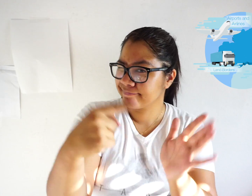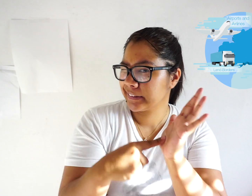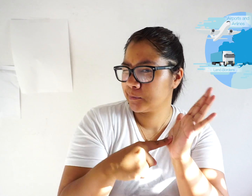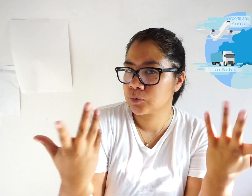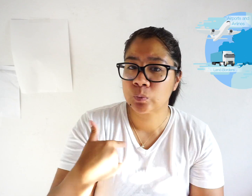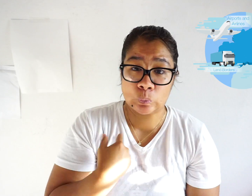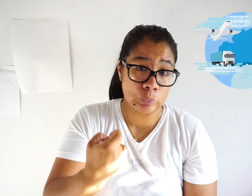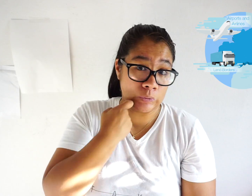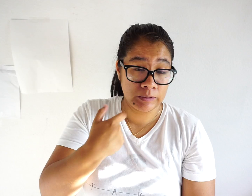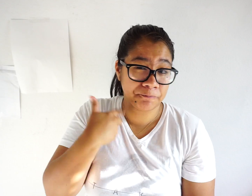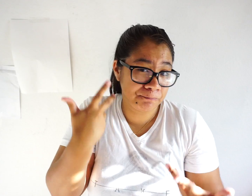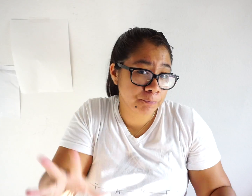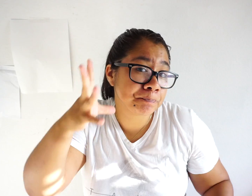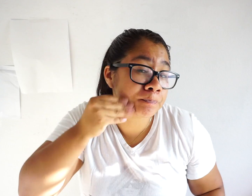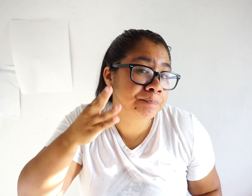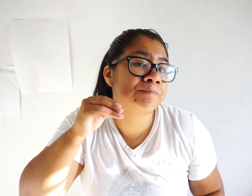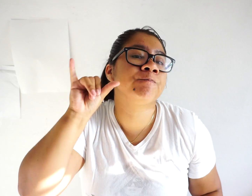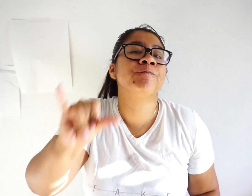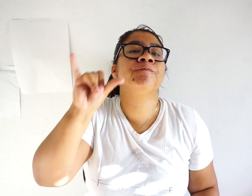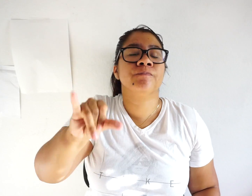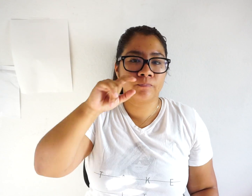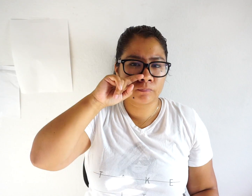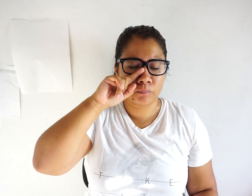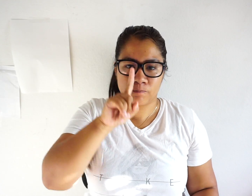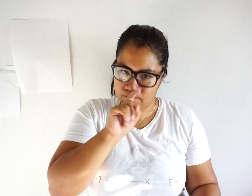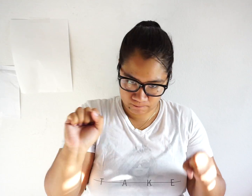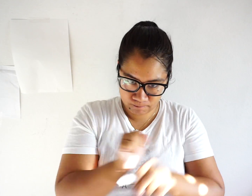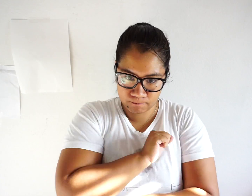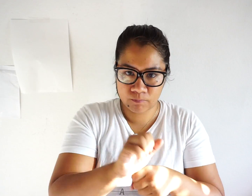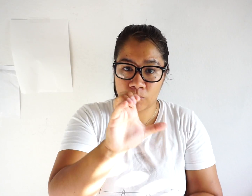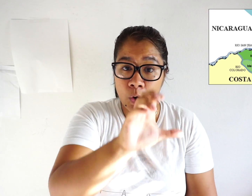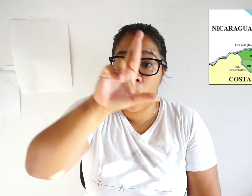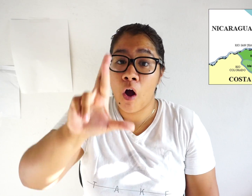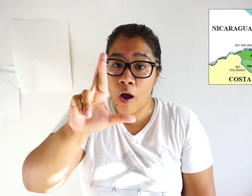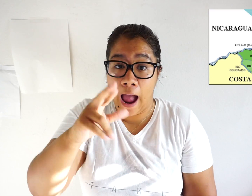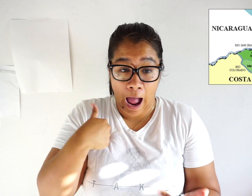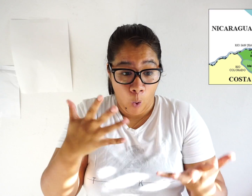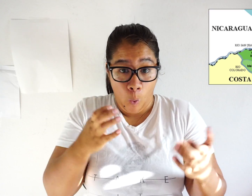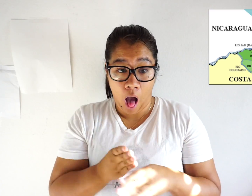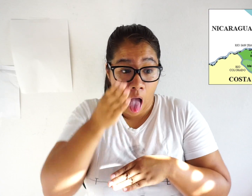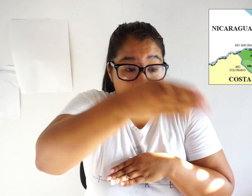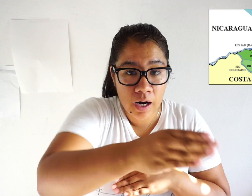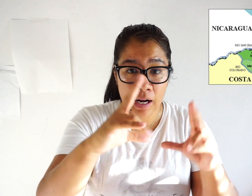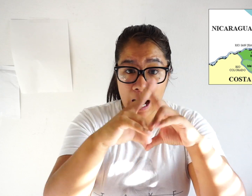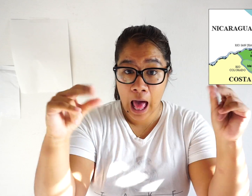So for an example I had experienced when I was in Costa Rica but I wanted to cross over to Nicaragua